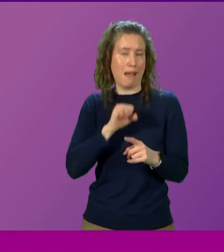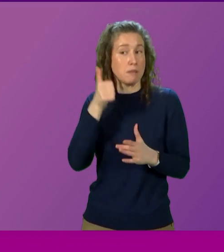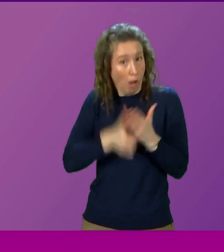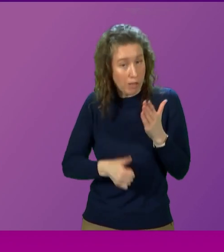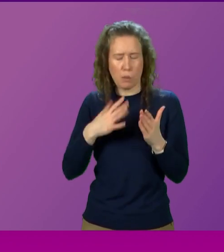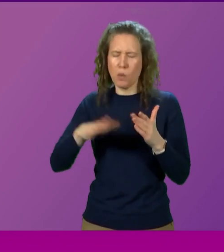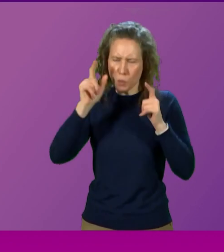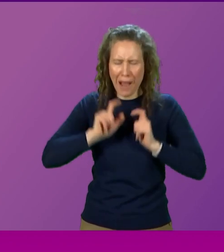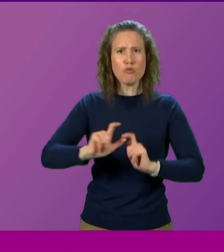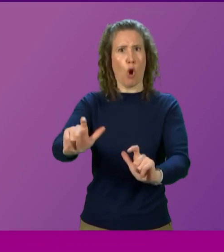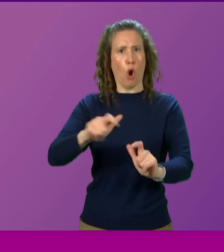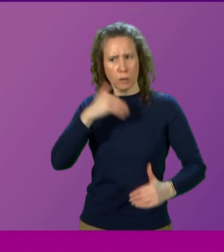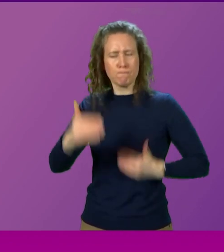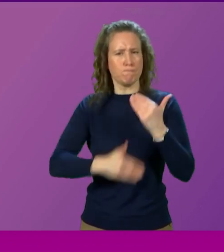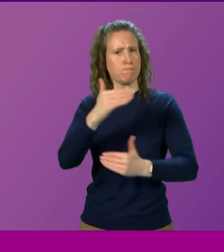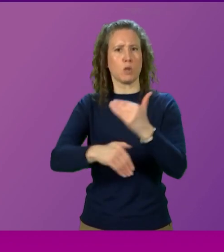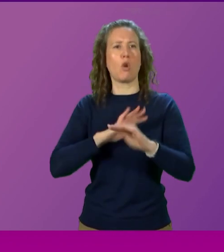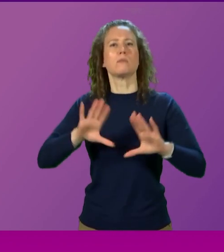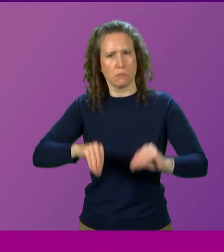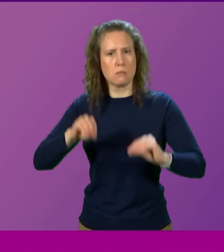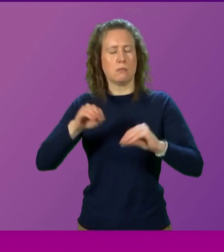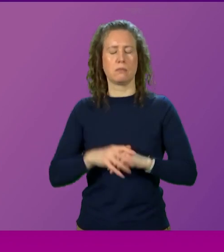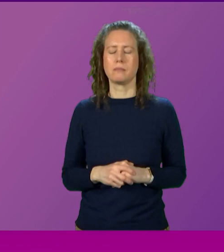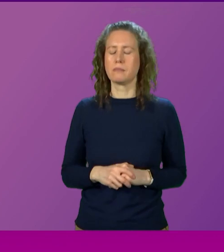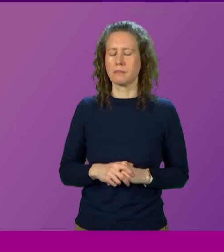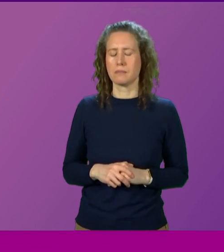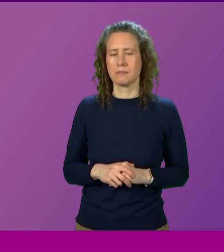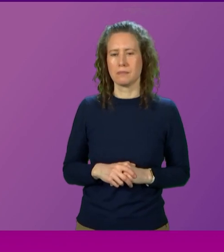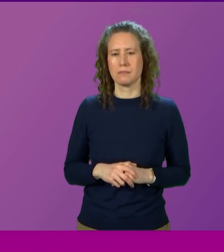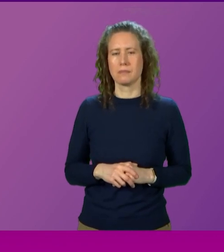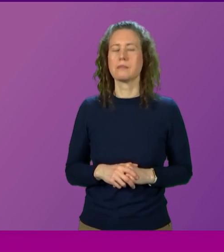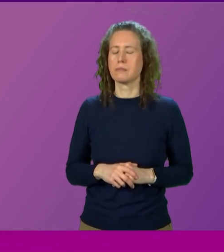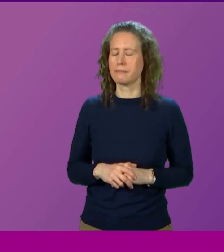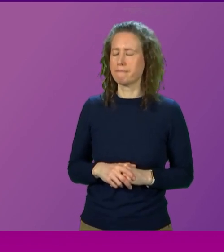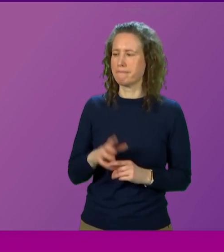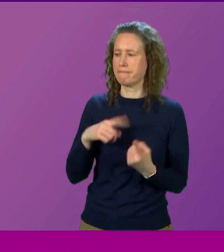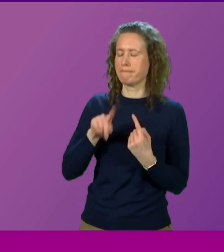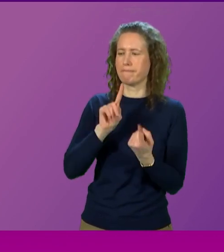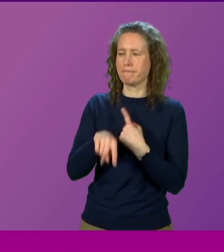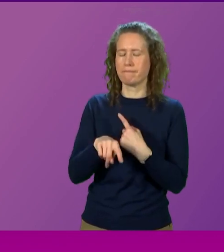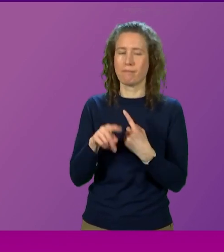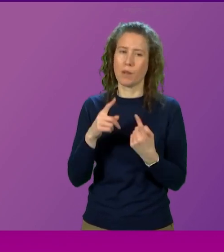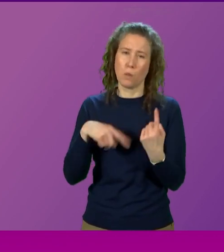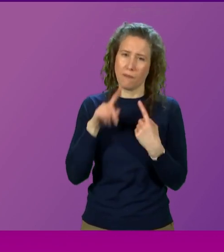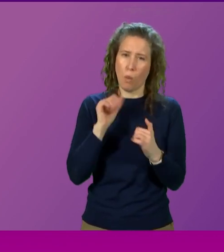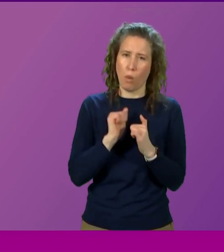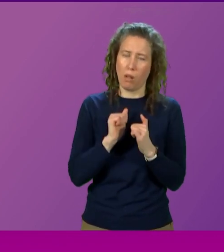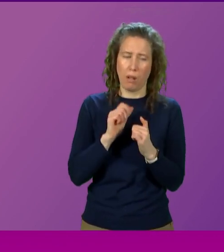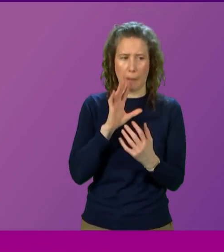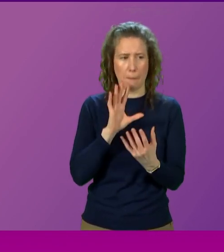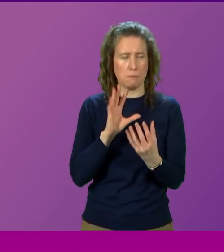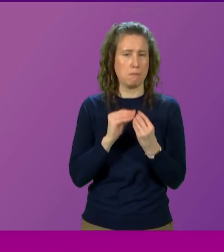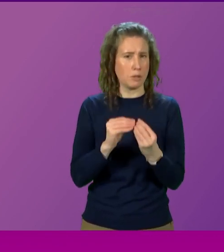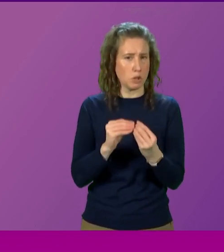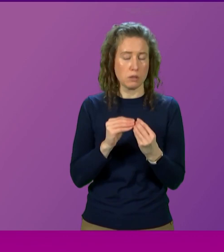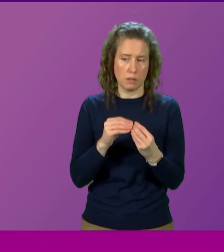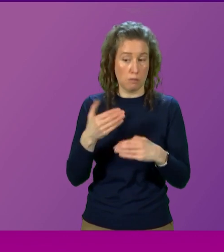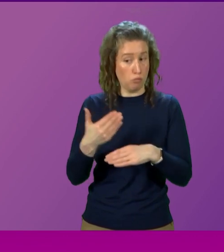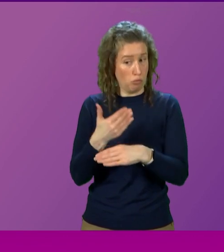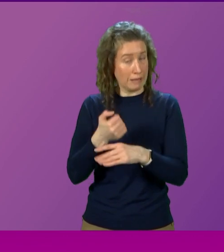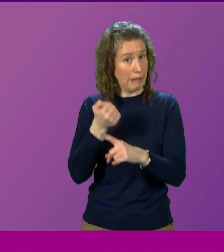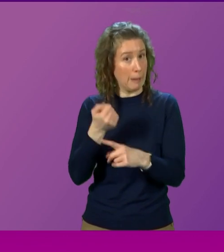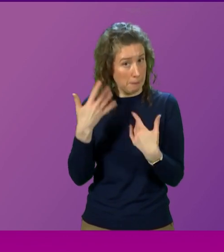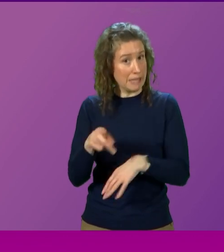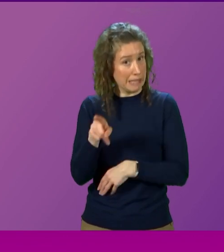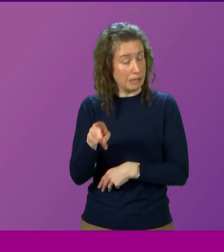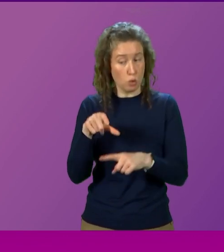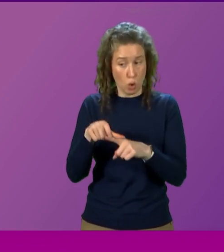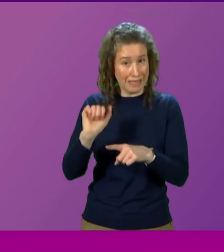We have all mentioned the practical impact of the work that Doddie Weir did—and, indeed,